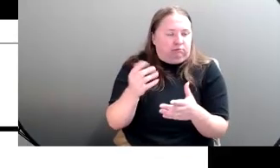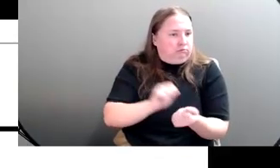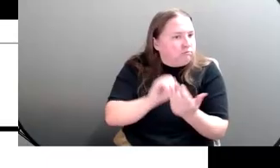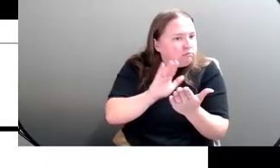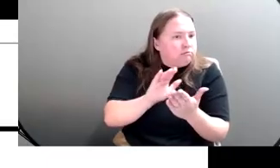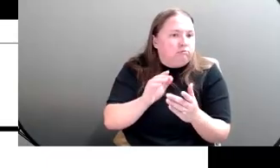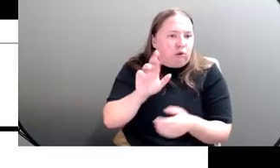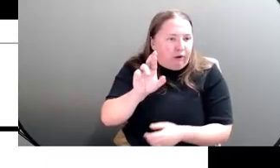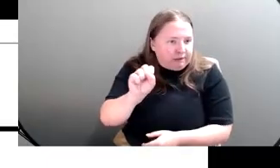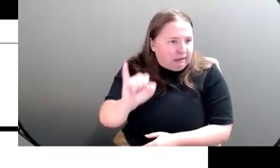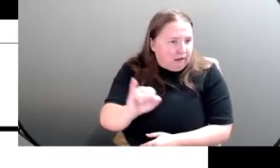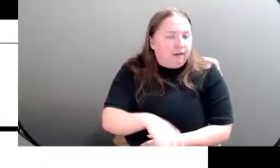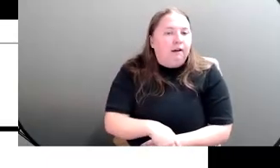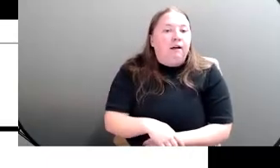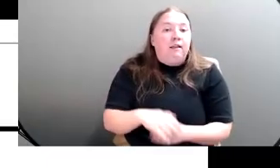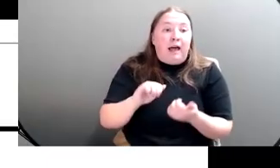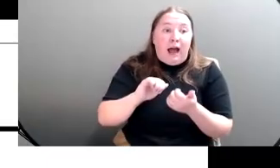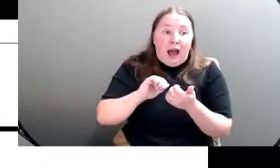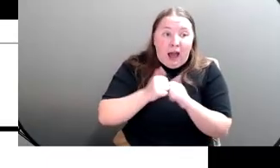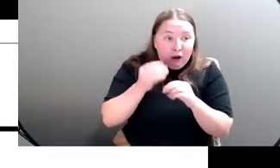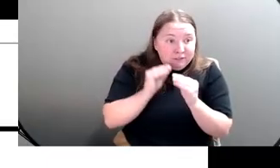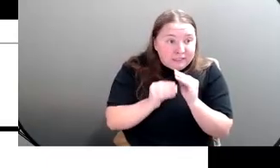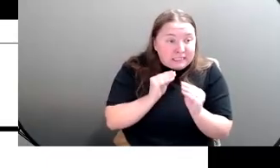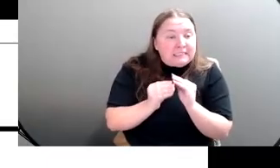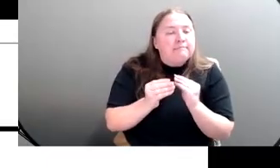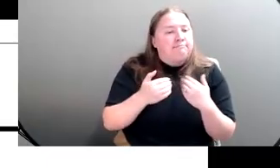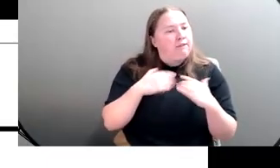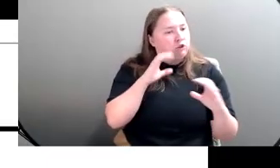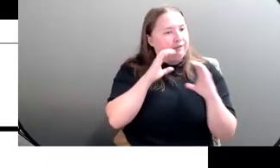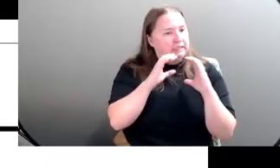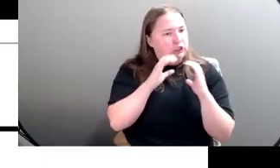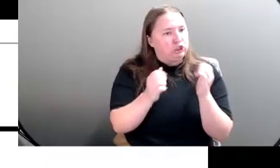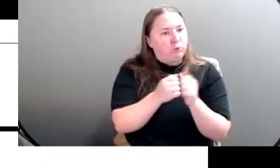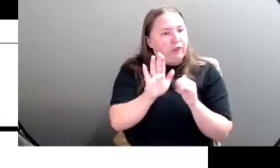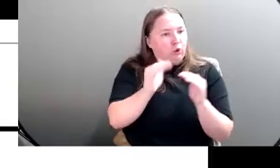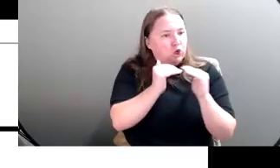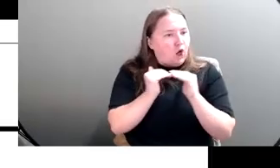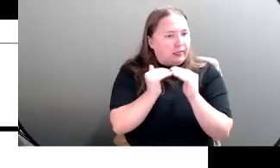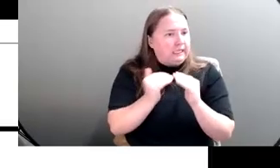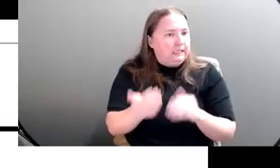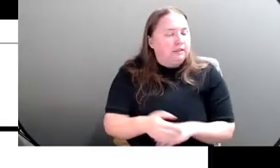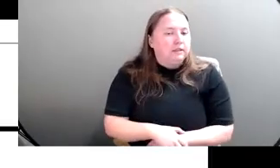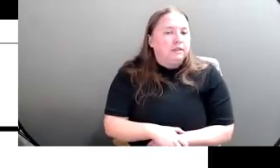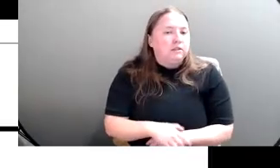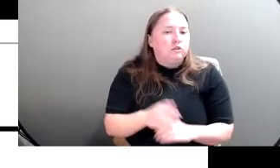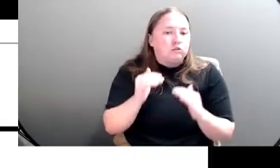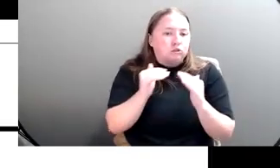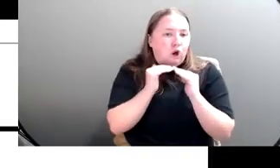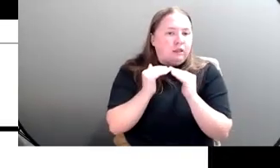So the way to get around that is to have a conversation with your colleague, colleagues that you just are, you know,